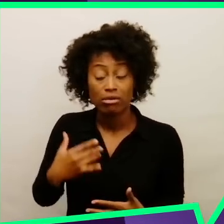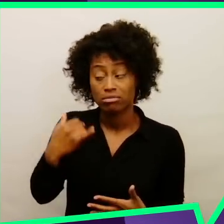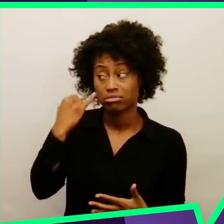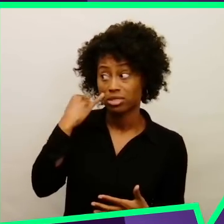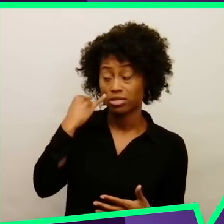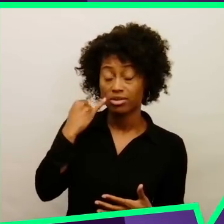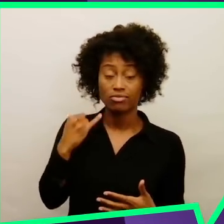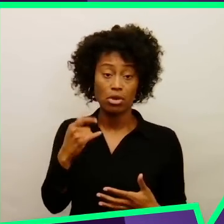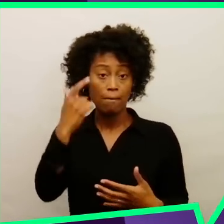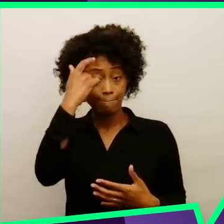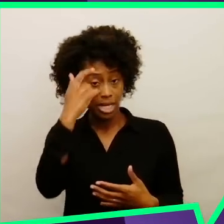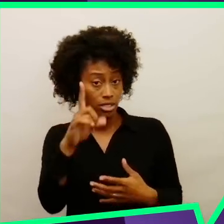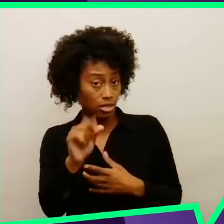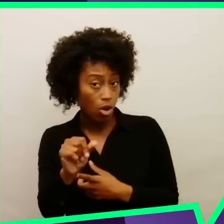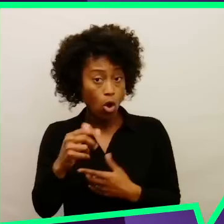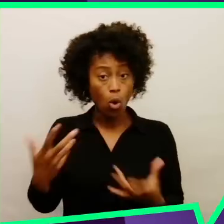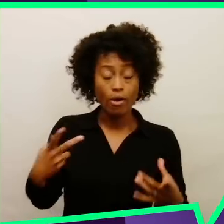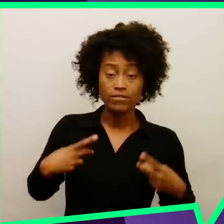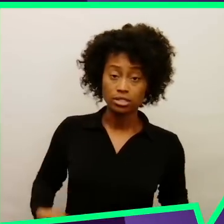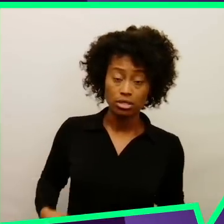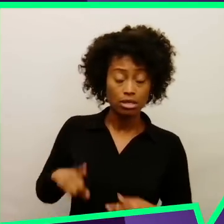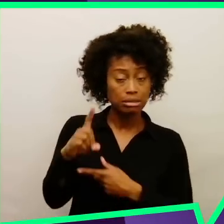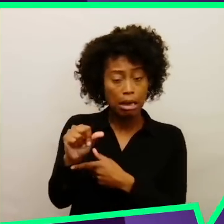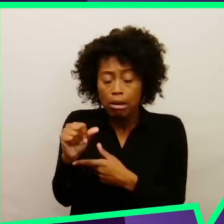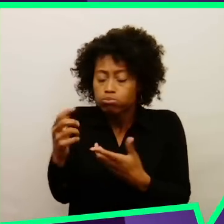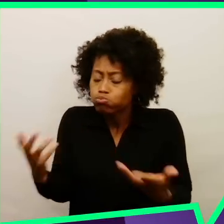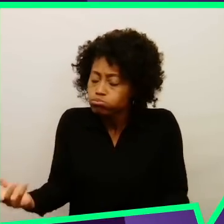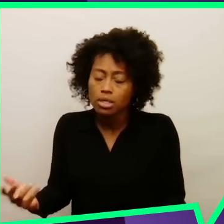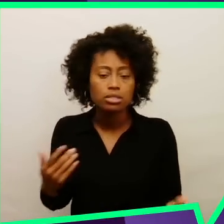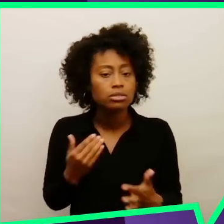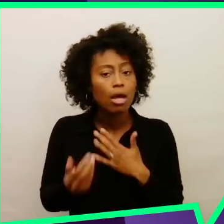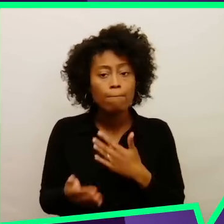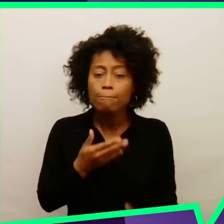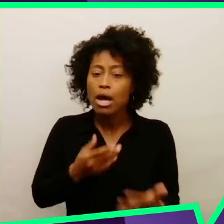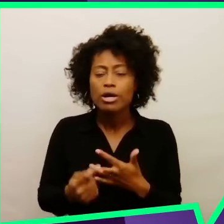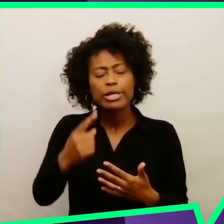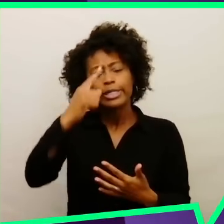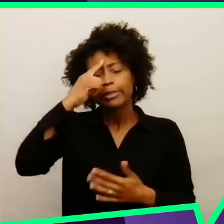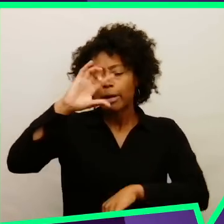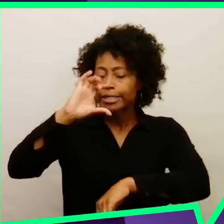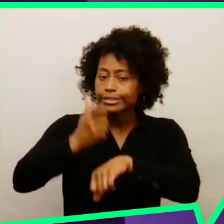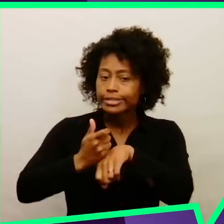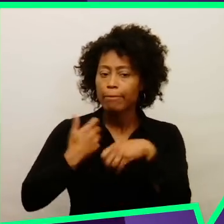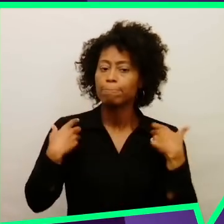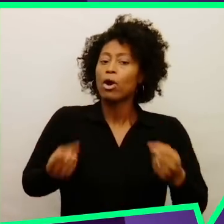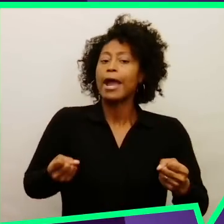You just got to know the courage and the mindset to be in. I have a condition called epilepsy.